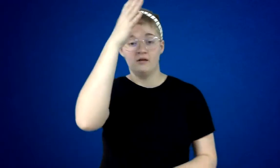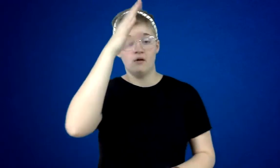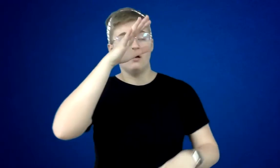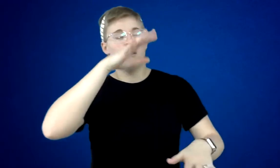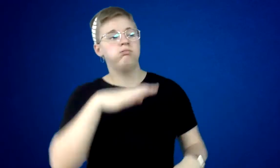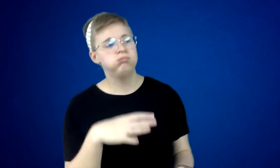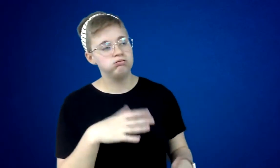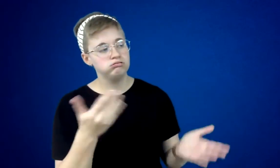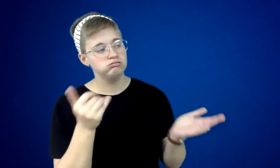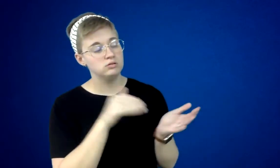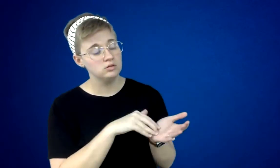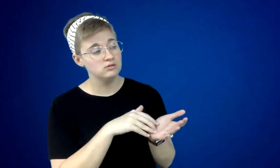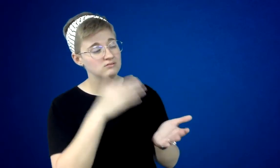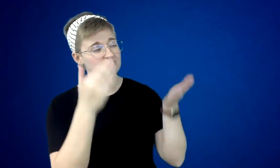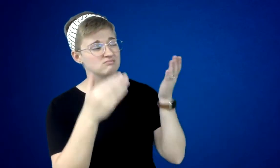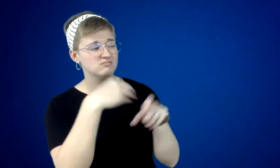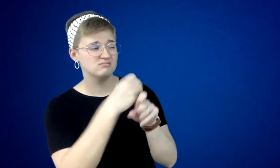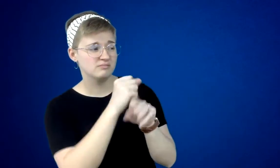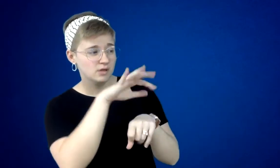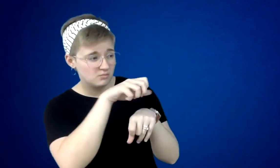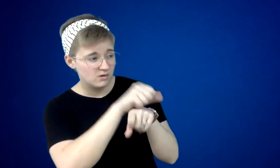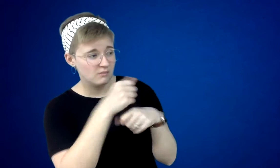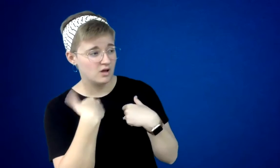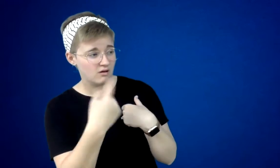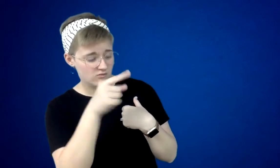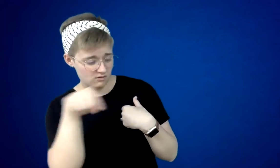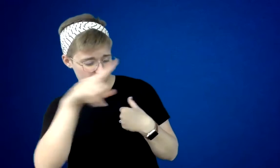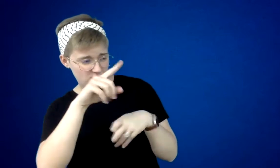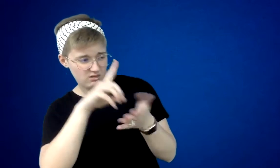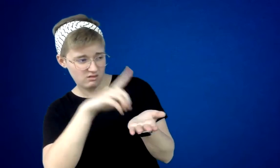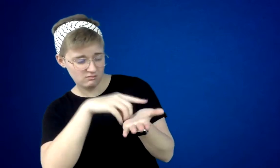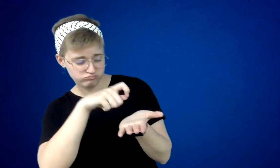“Maybe I’ll make an appointment, get one of them doctors to write down that what you got